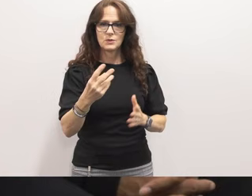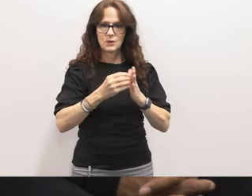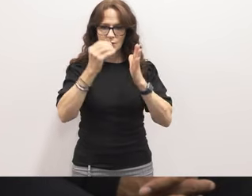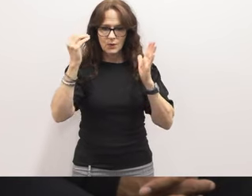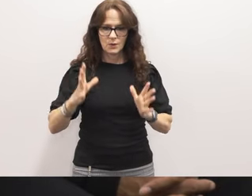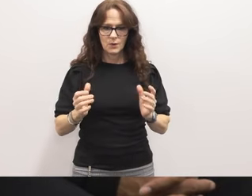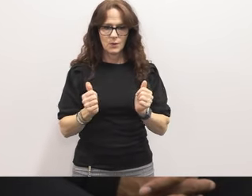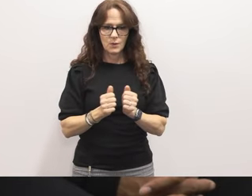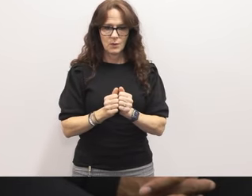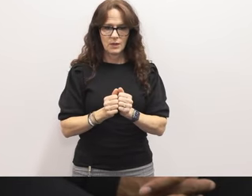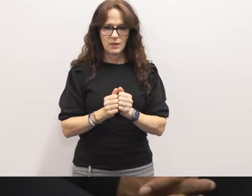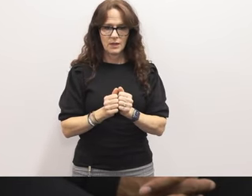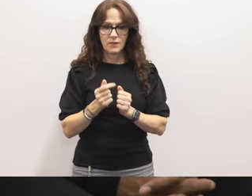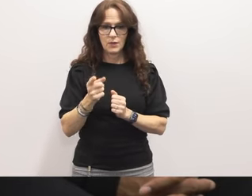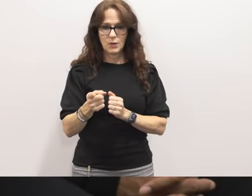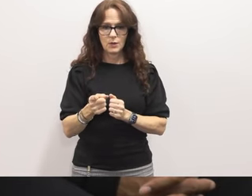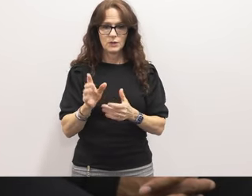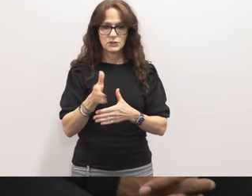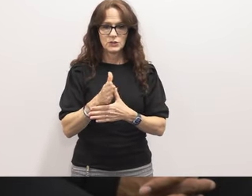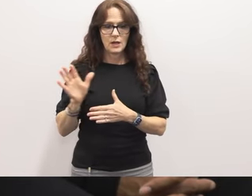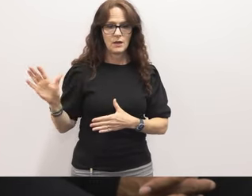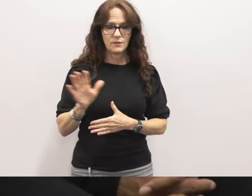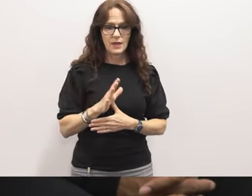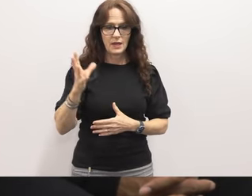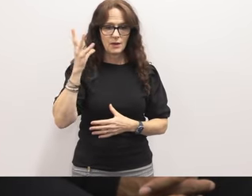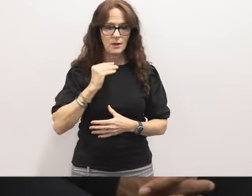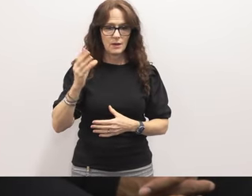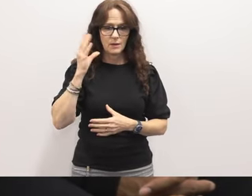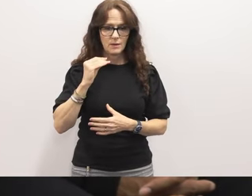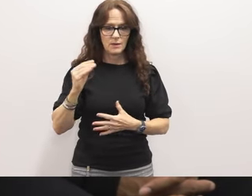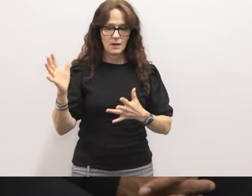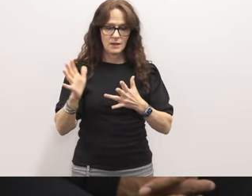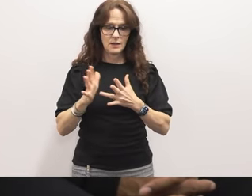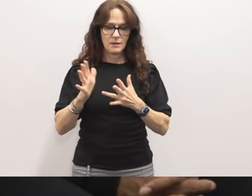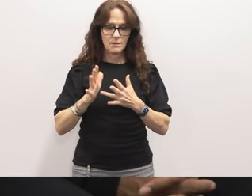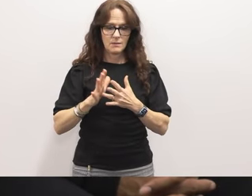that are gonna share their experience in ninth grade at Lakewood High School.